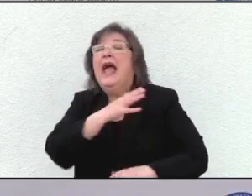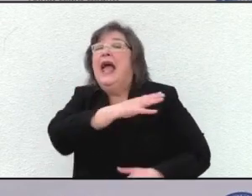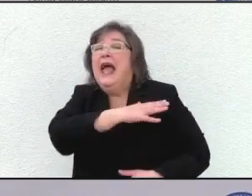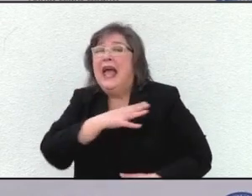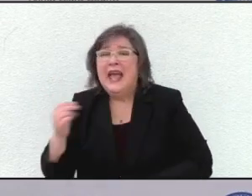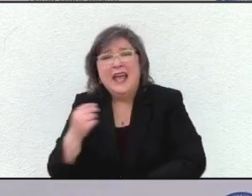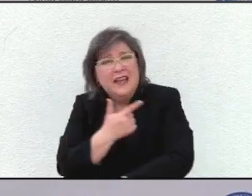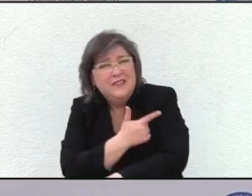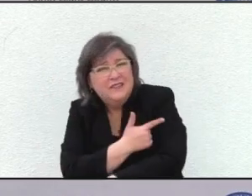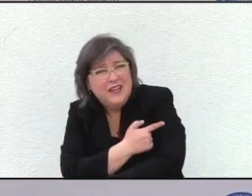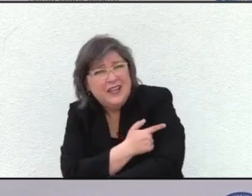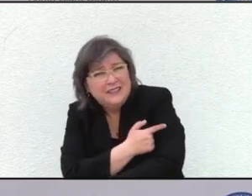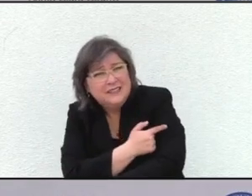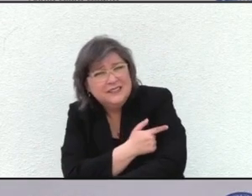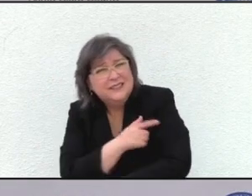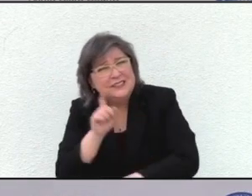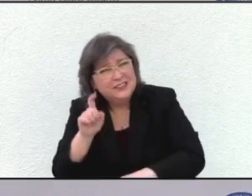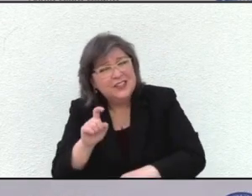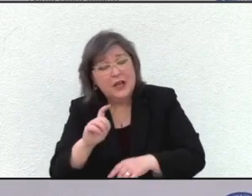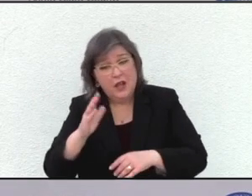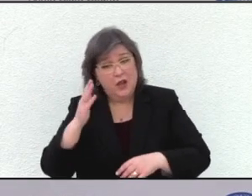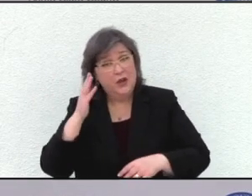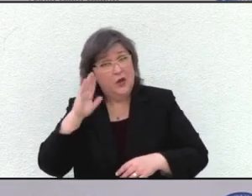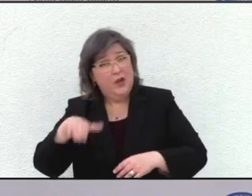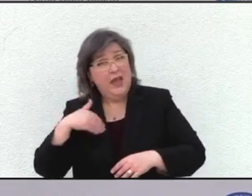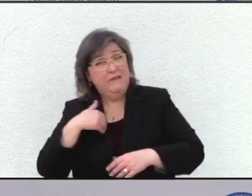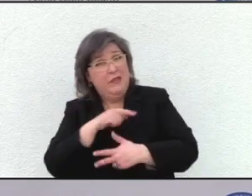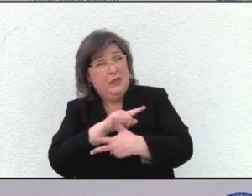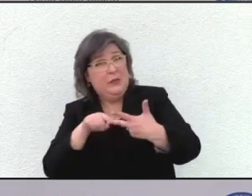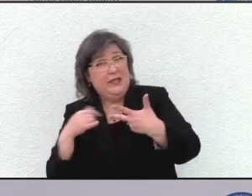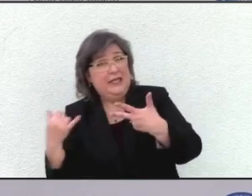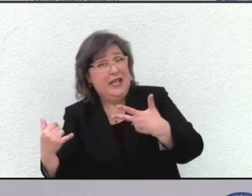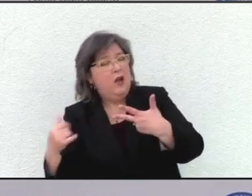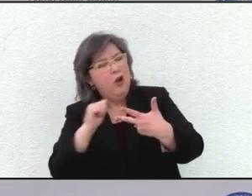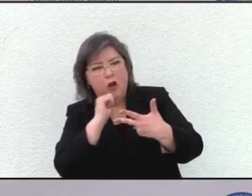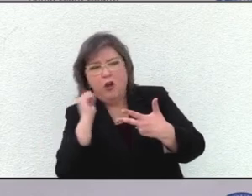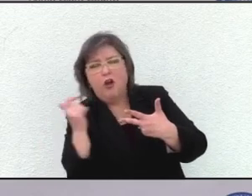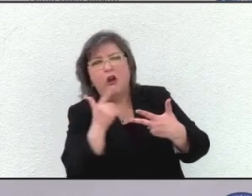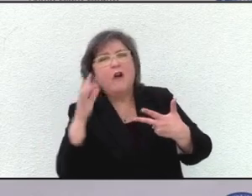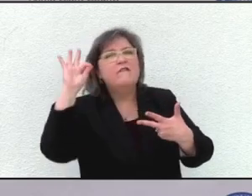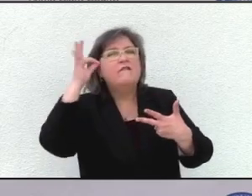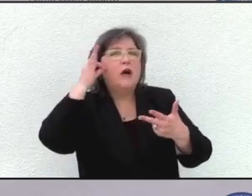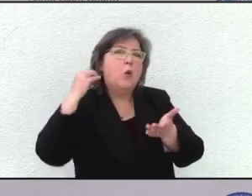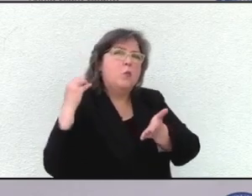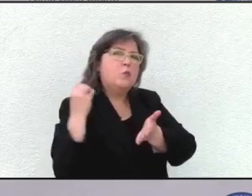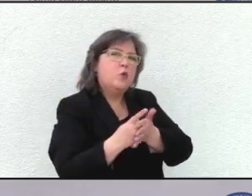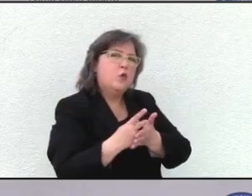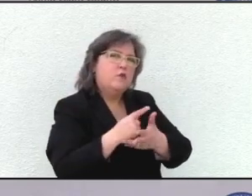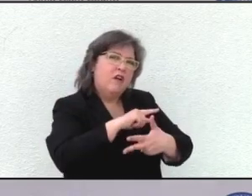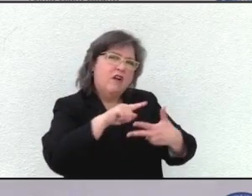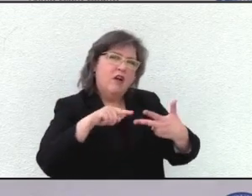and will keep you, your family, and your friends safe. We will get through this together.